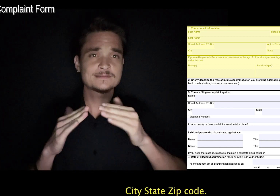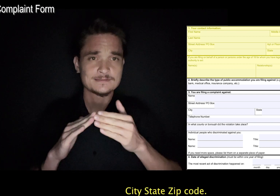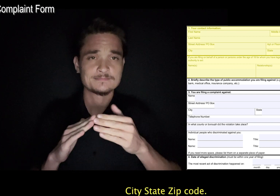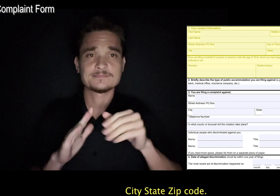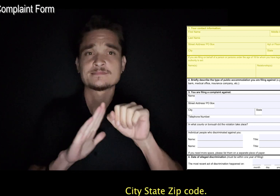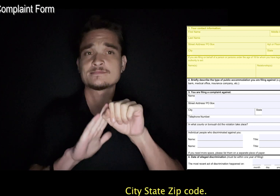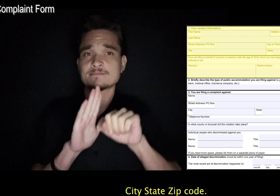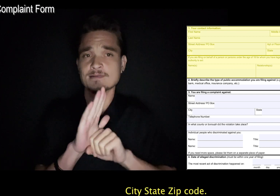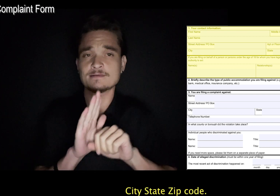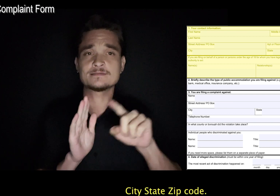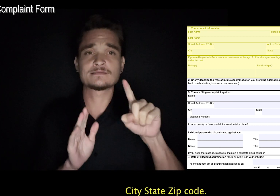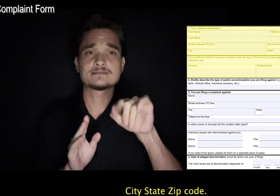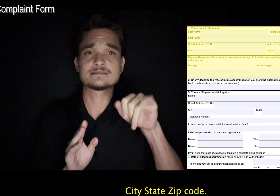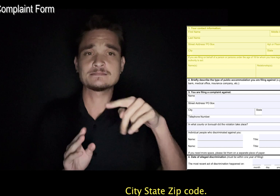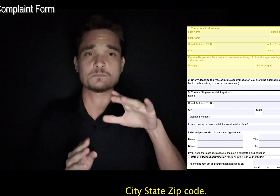City State Zip code.